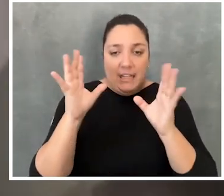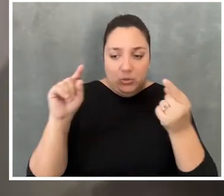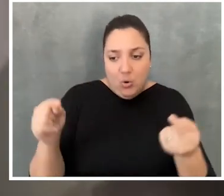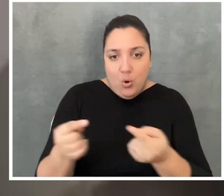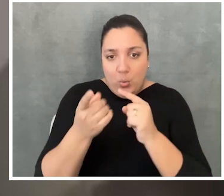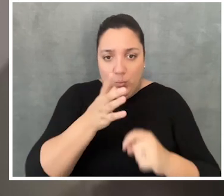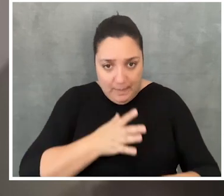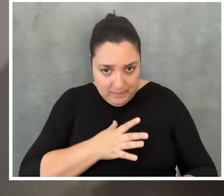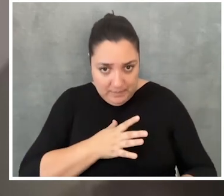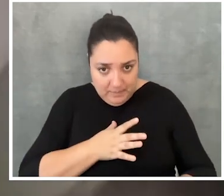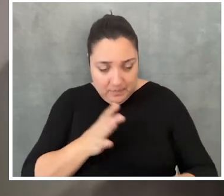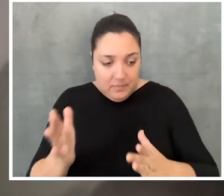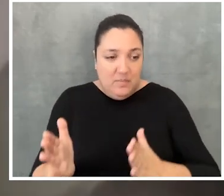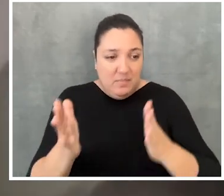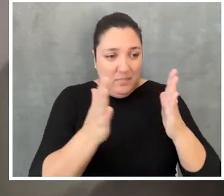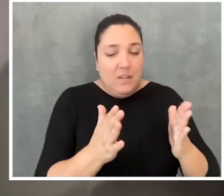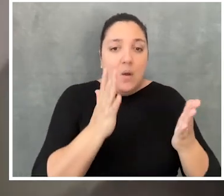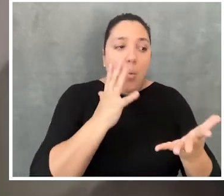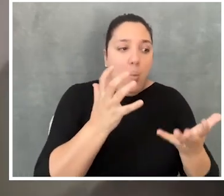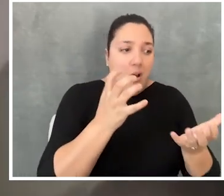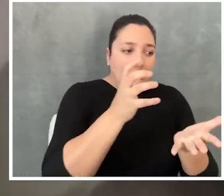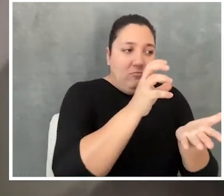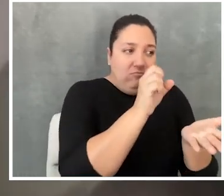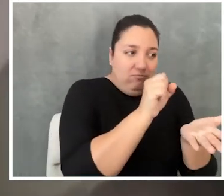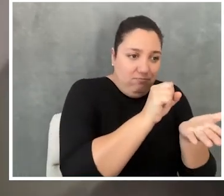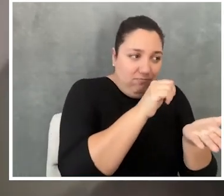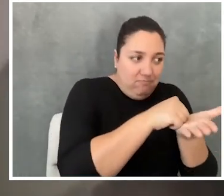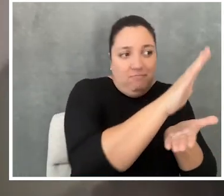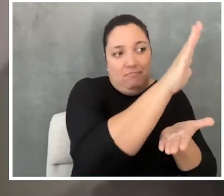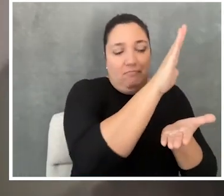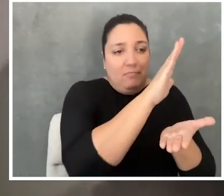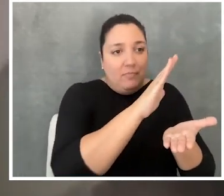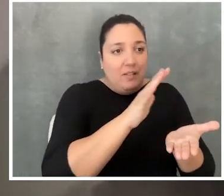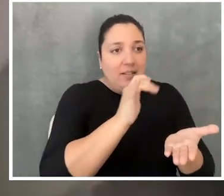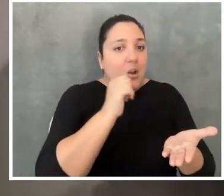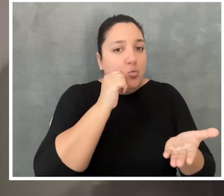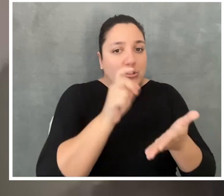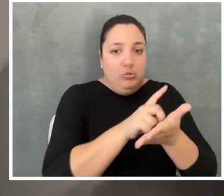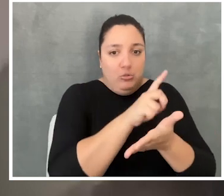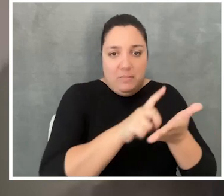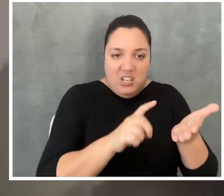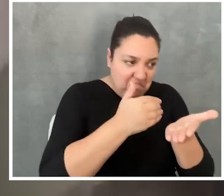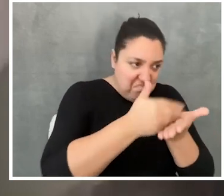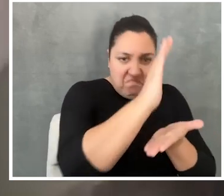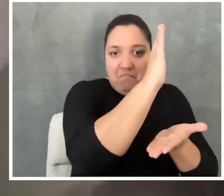eliminating racial discrimination, et cetera. And if you feel like